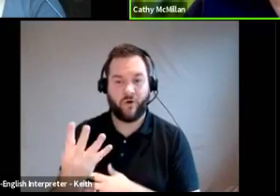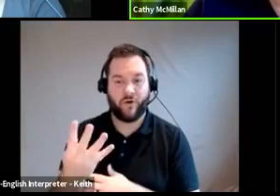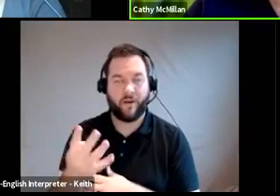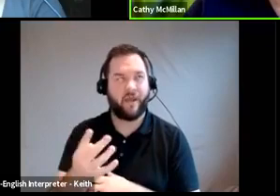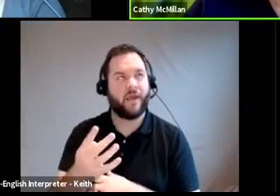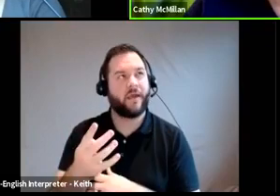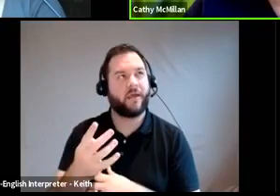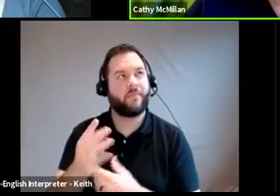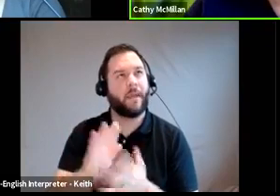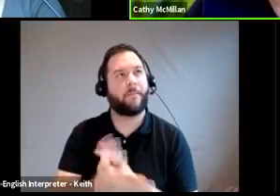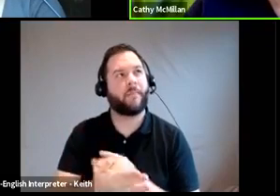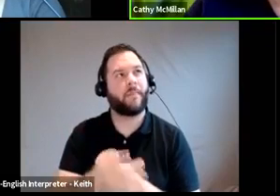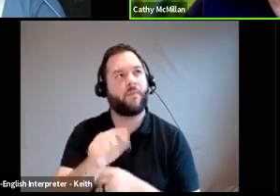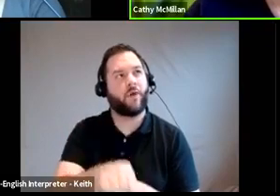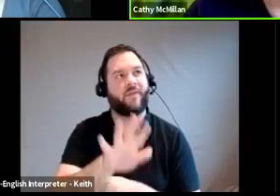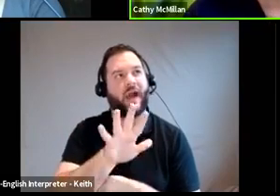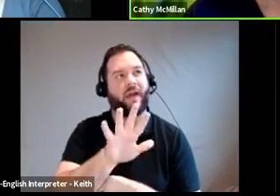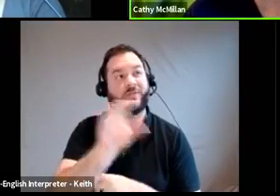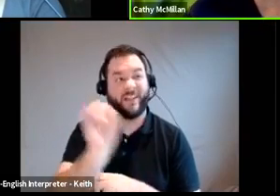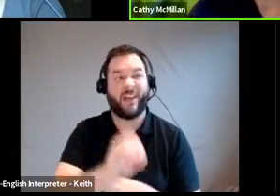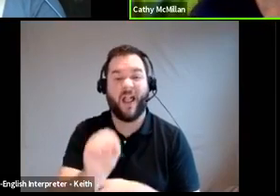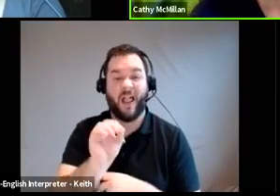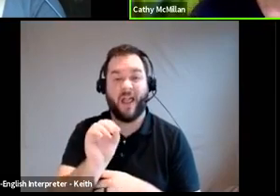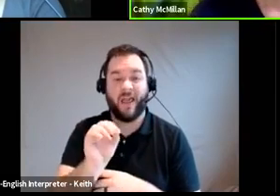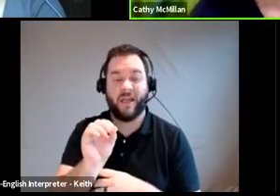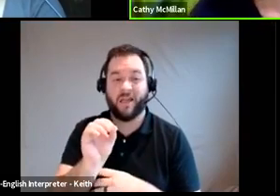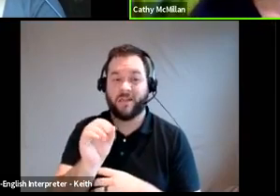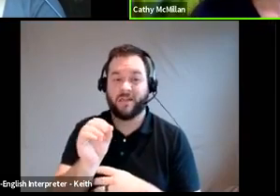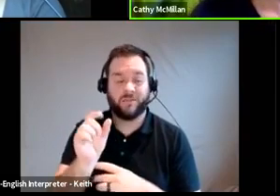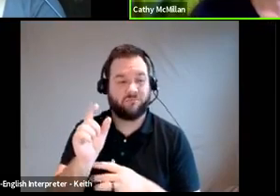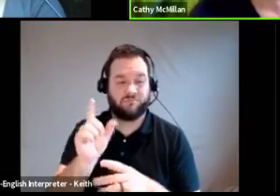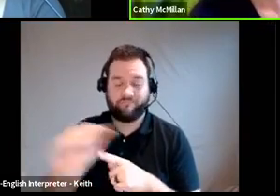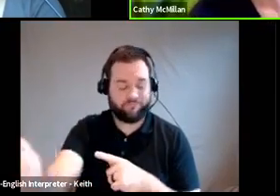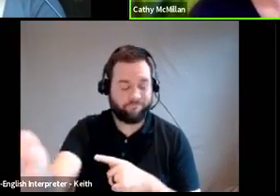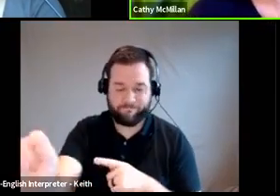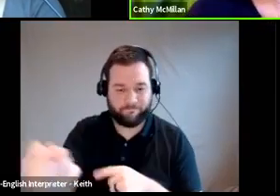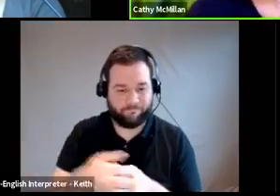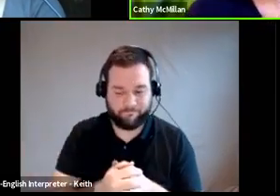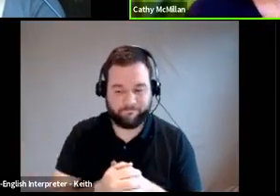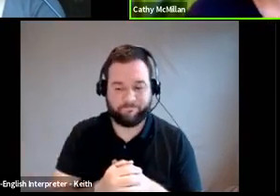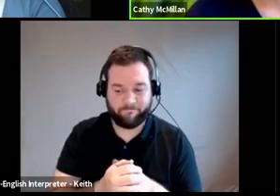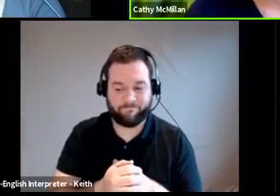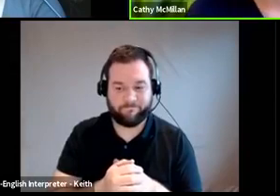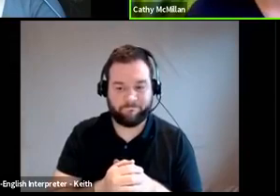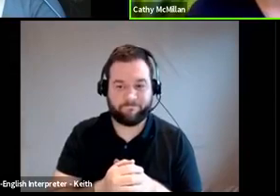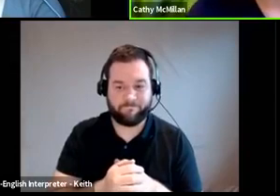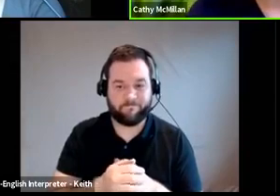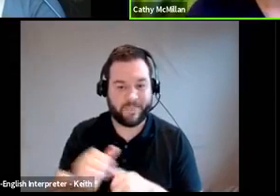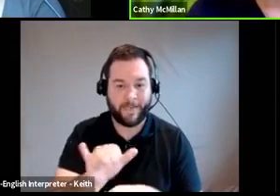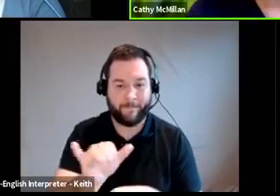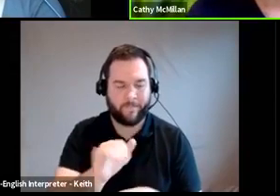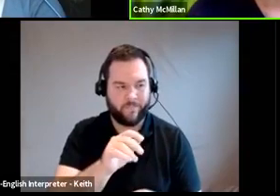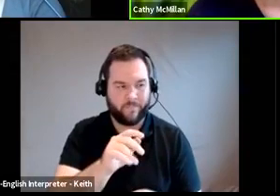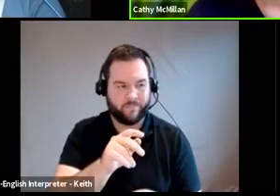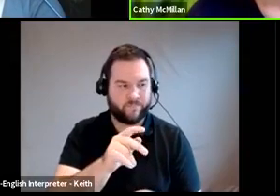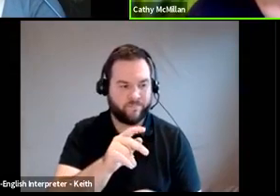for. r. She was in the first or r. She was in the first or point 5% all for reading, even with. , like, being